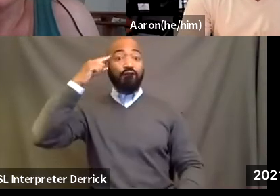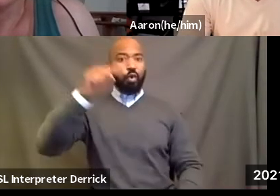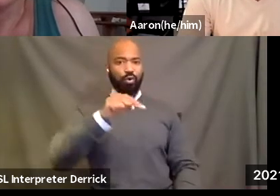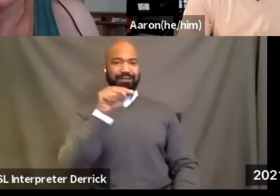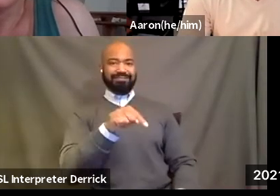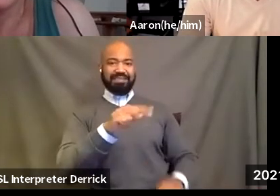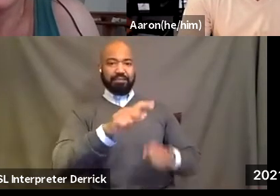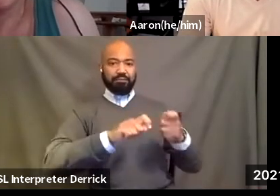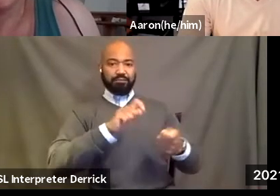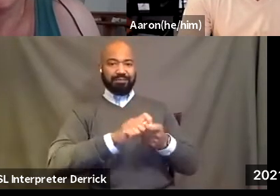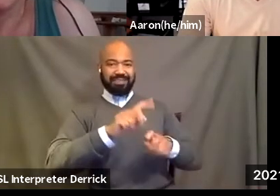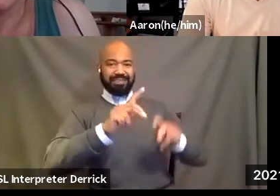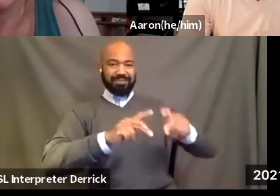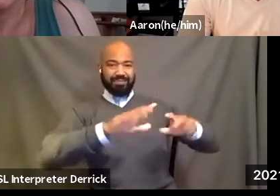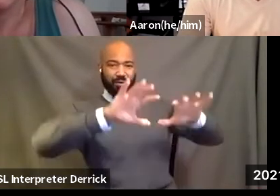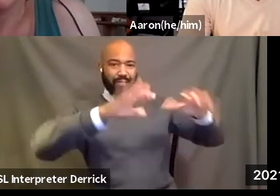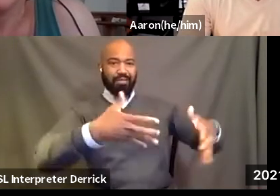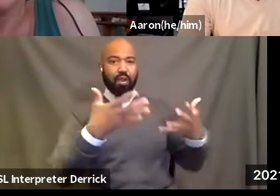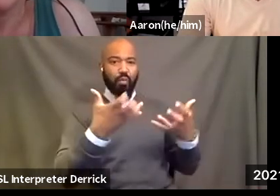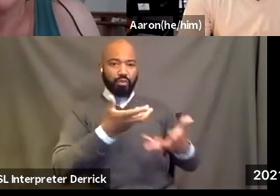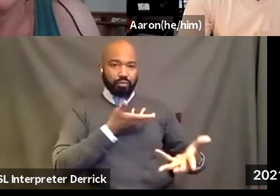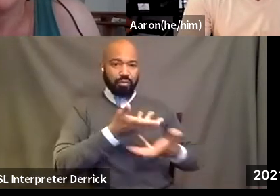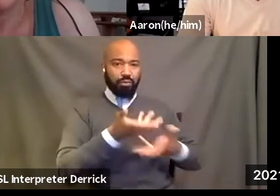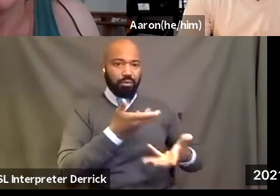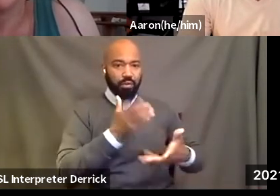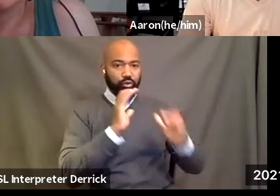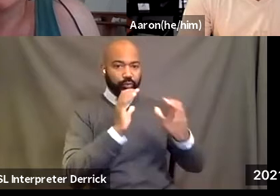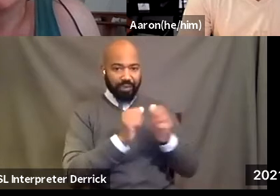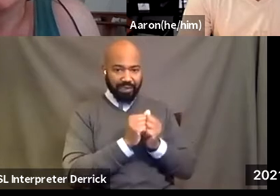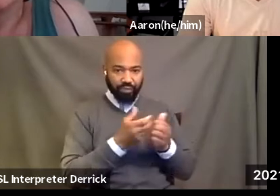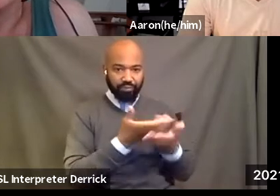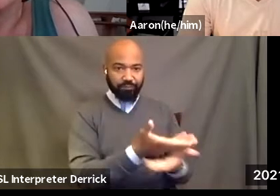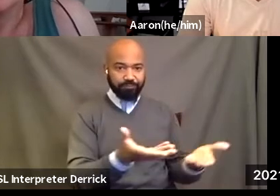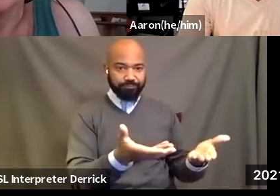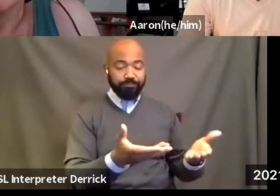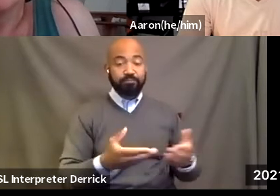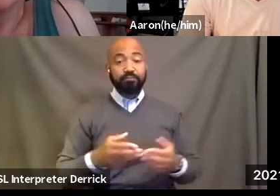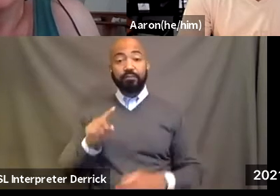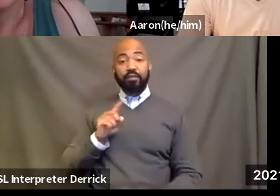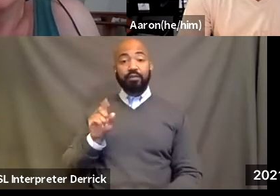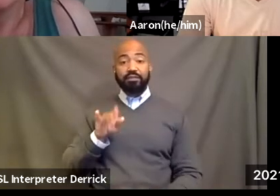x (they/themme): submission piece in the xen I don't think is educational really.